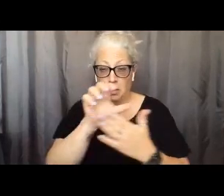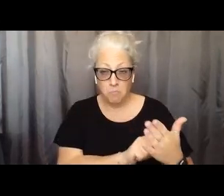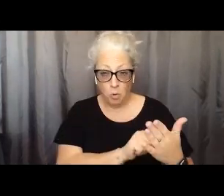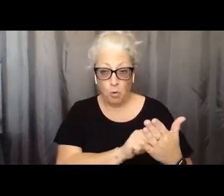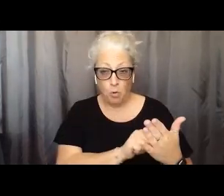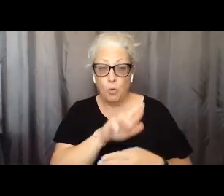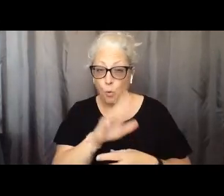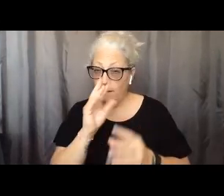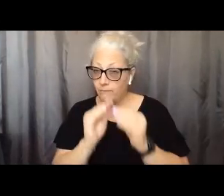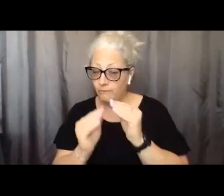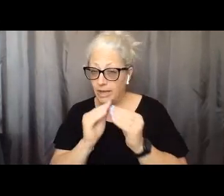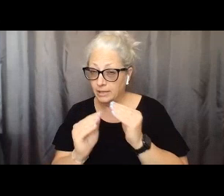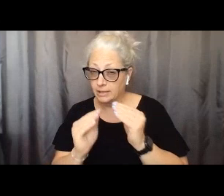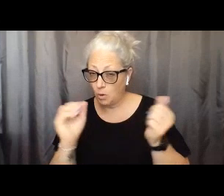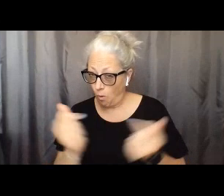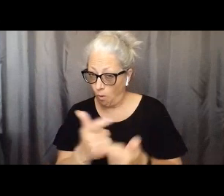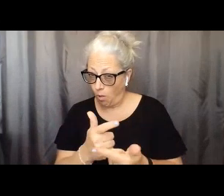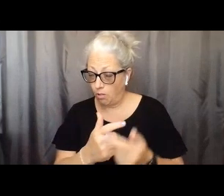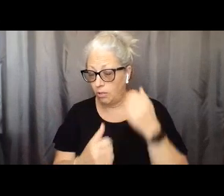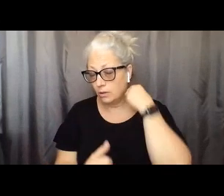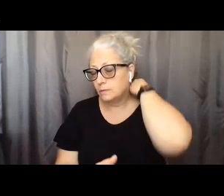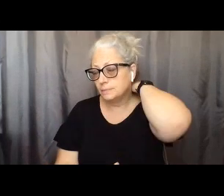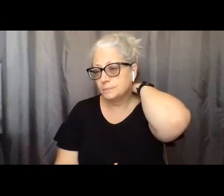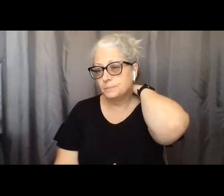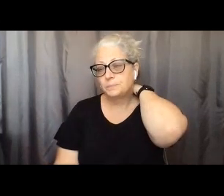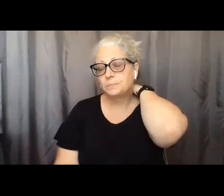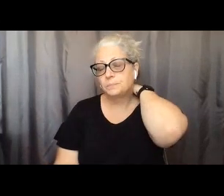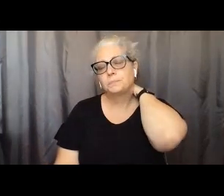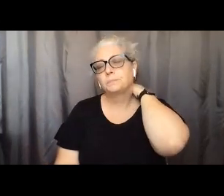[Roby Poche (DES)] So we are going to start to request